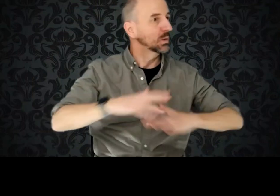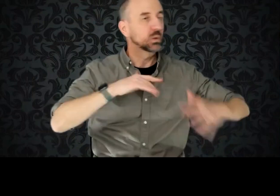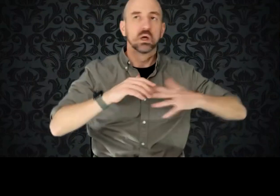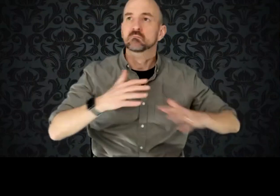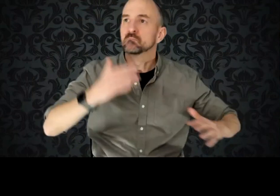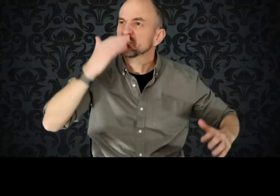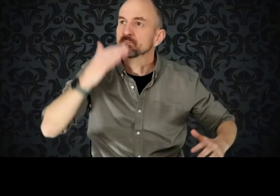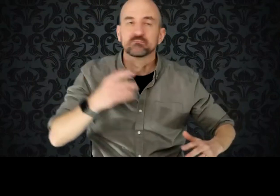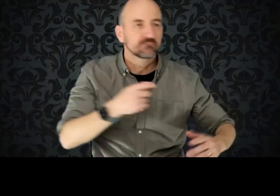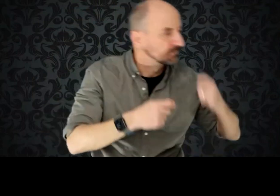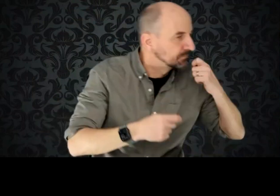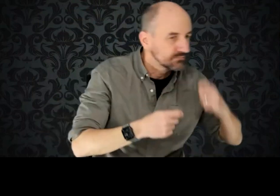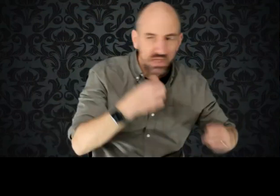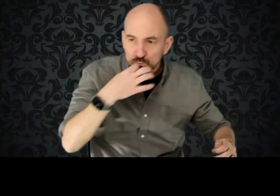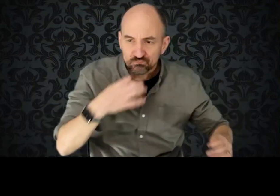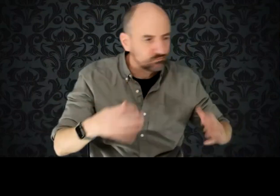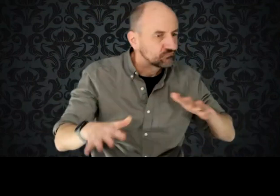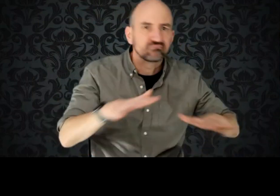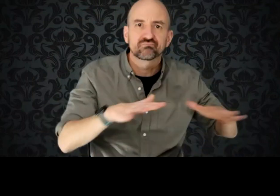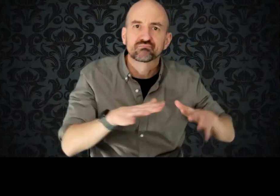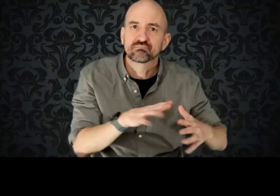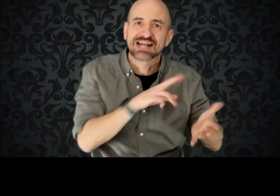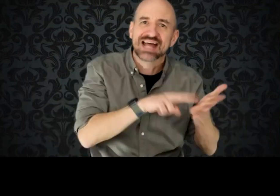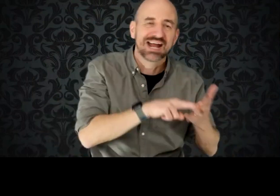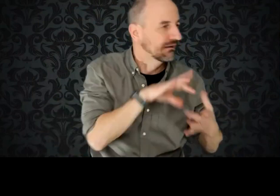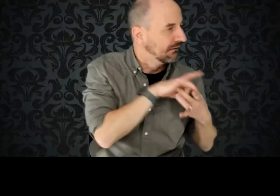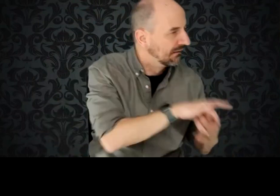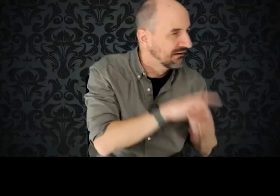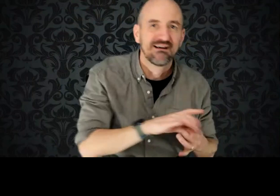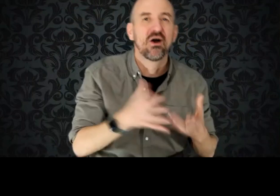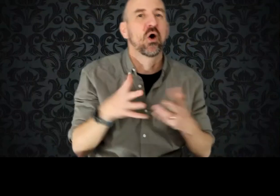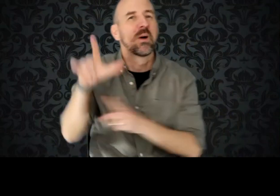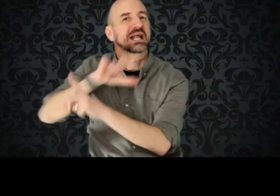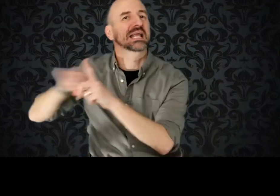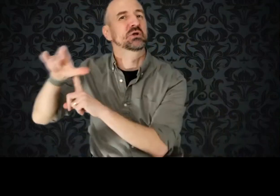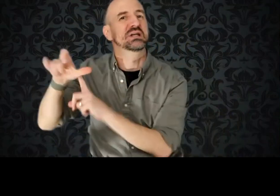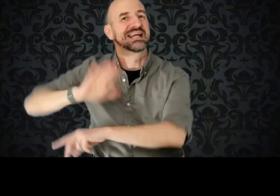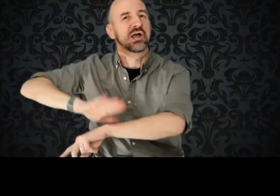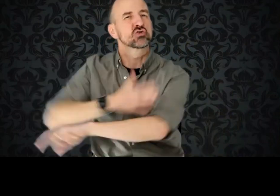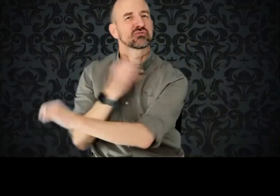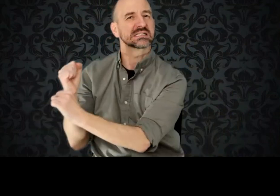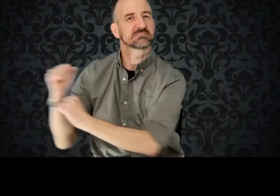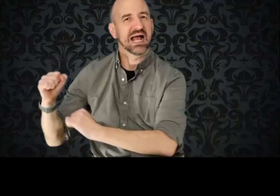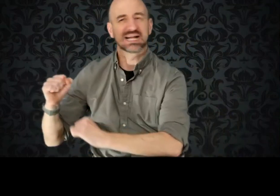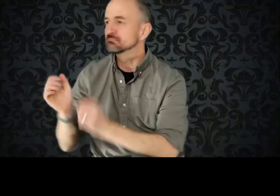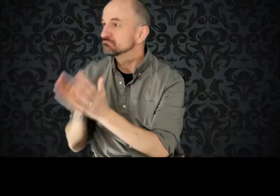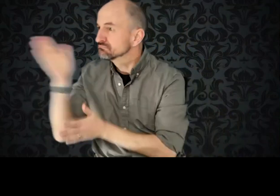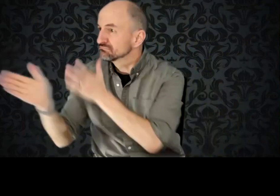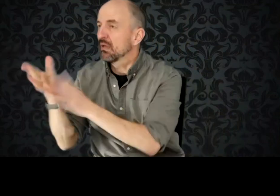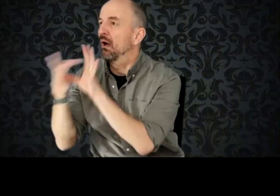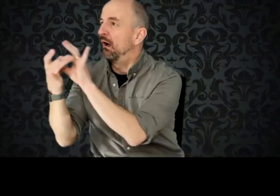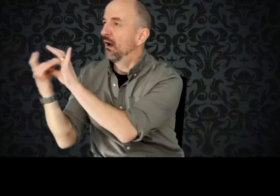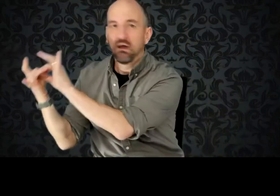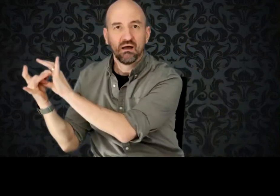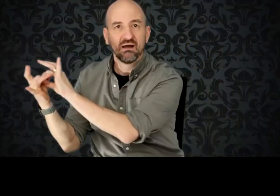an important part of